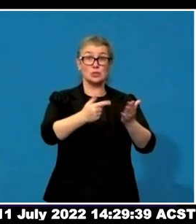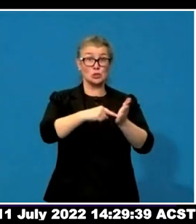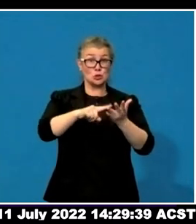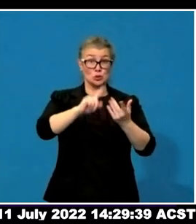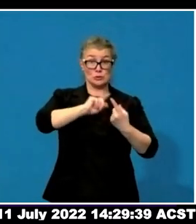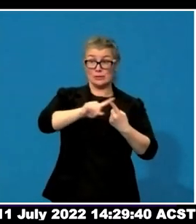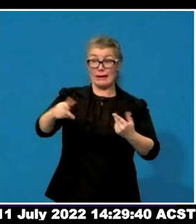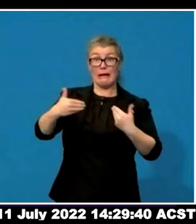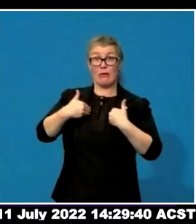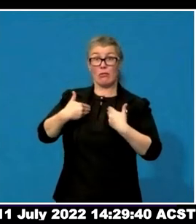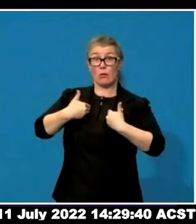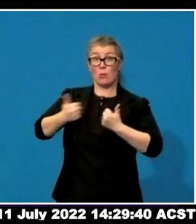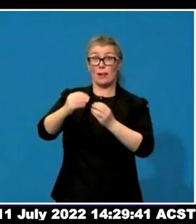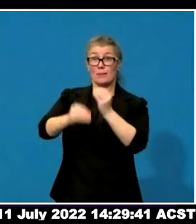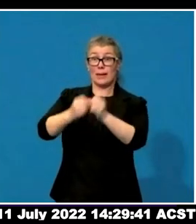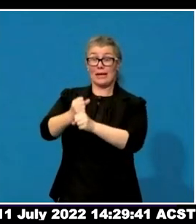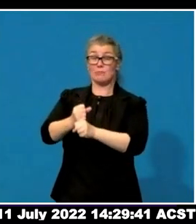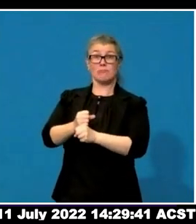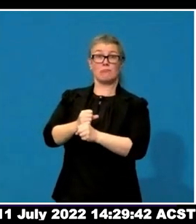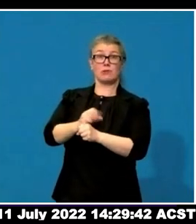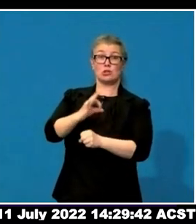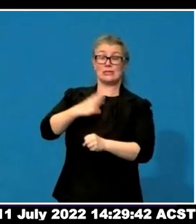He's a remarkably strong young man.